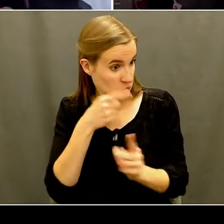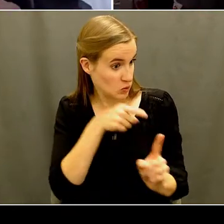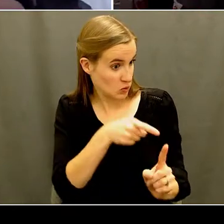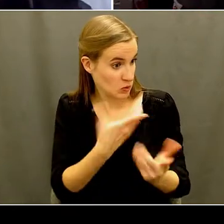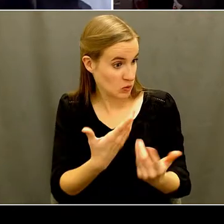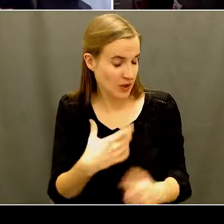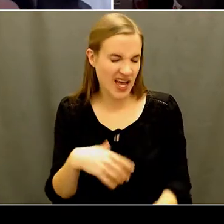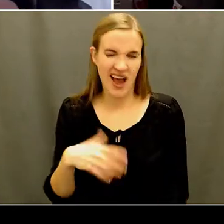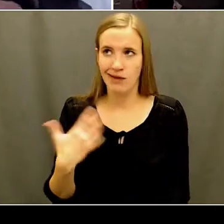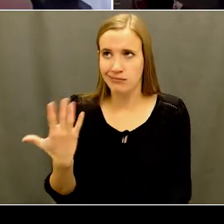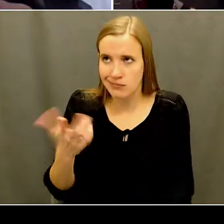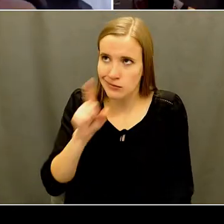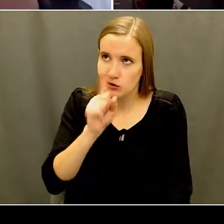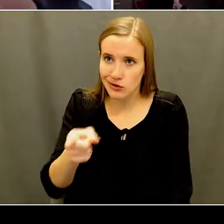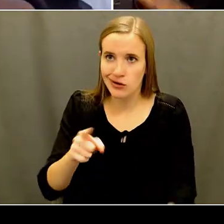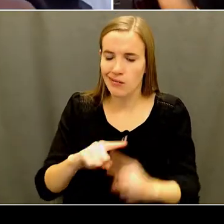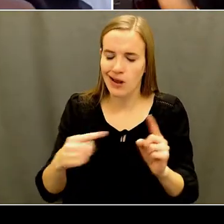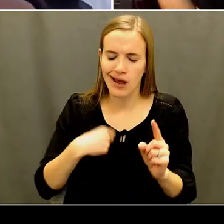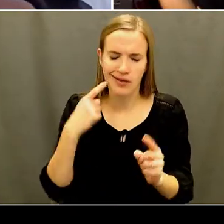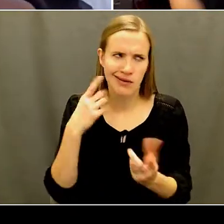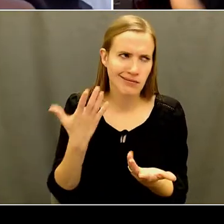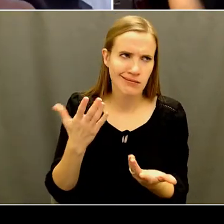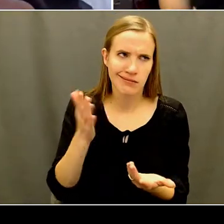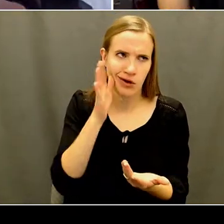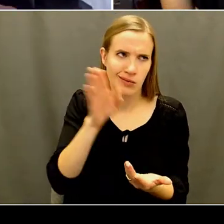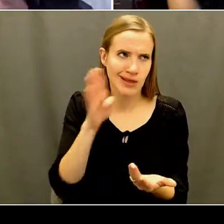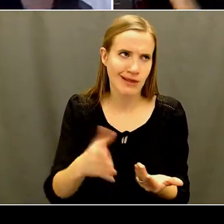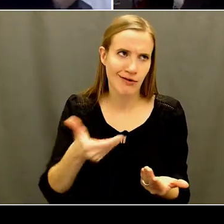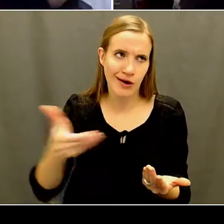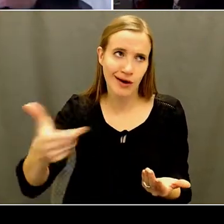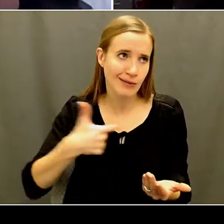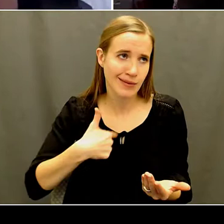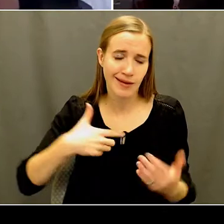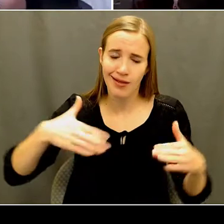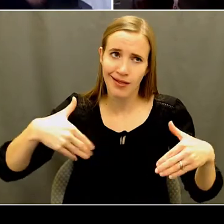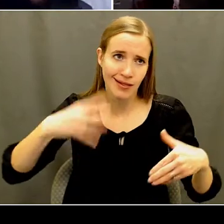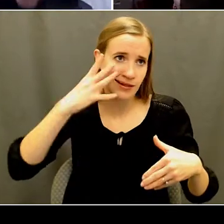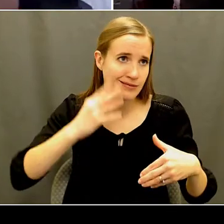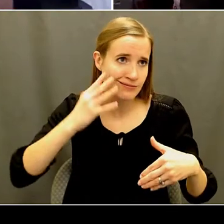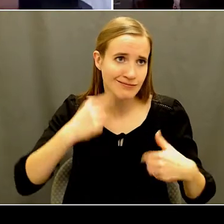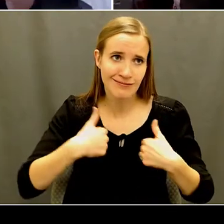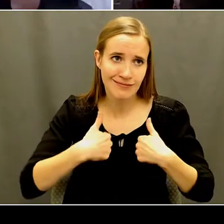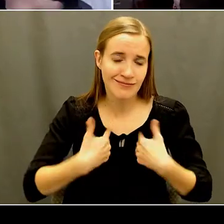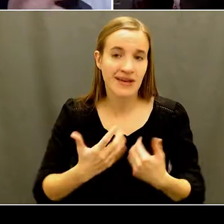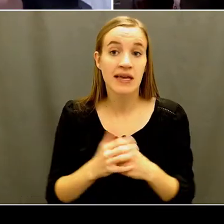the job. But they also offered it to me full-time, like I, you know, this was